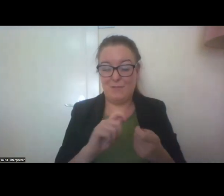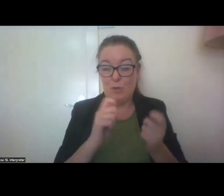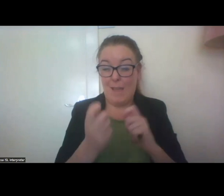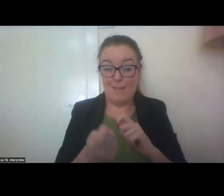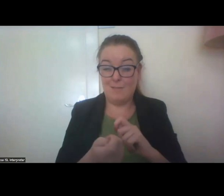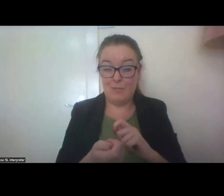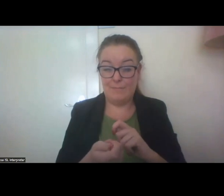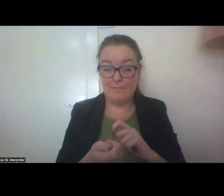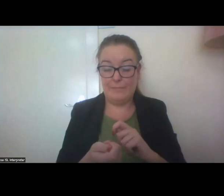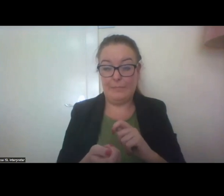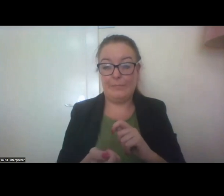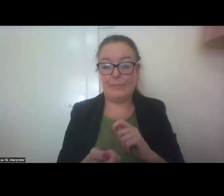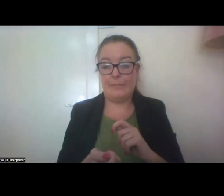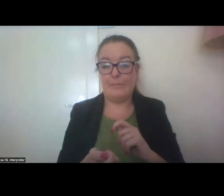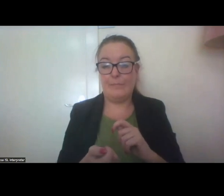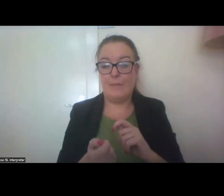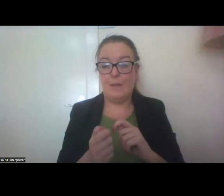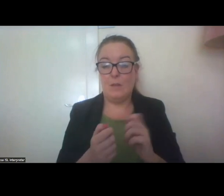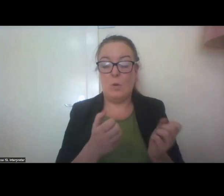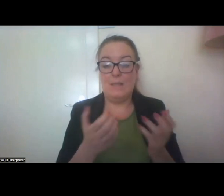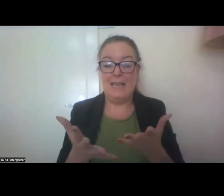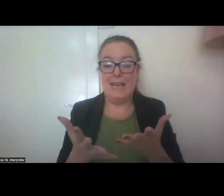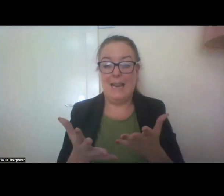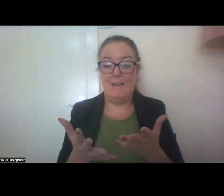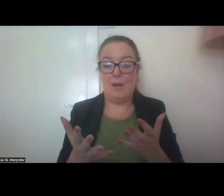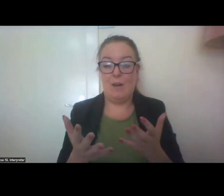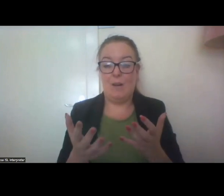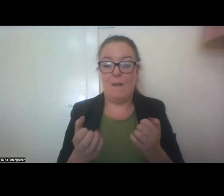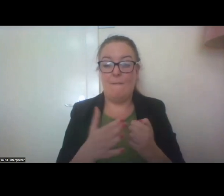to deliver a wireless solution for audio description.